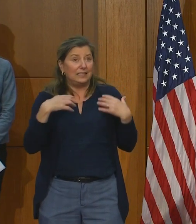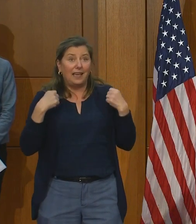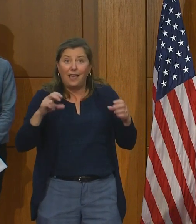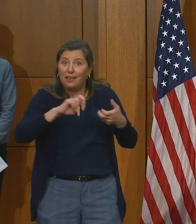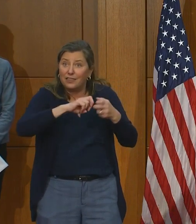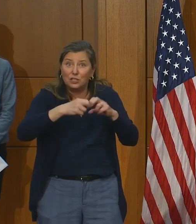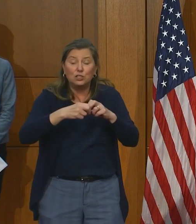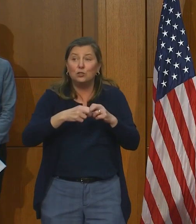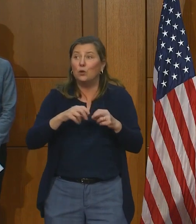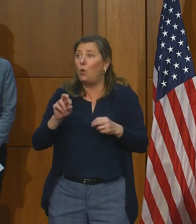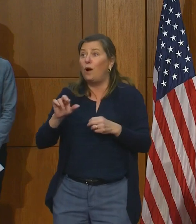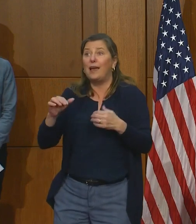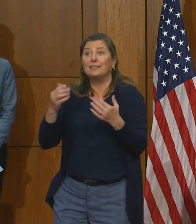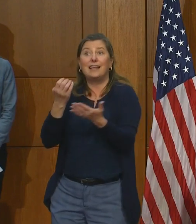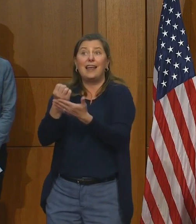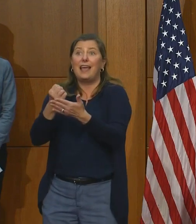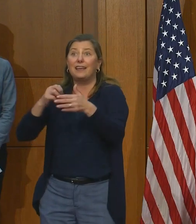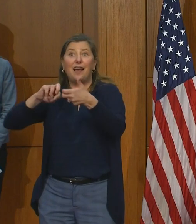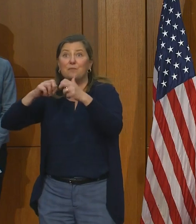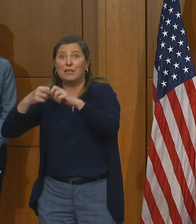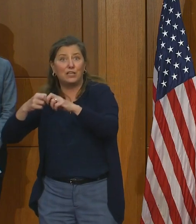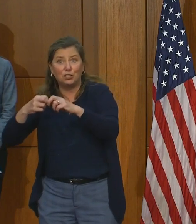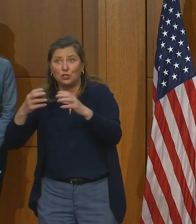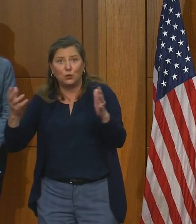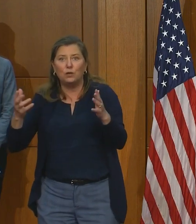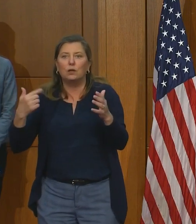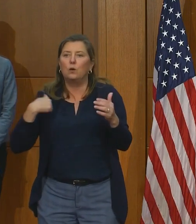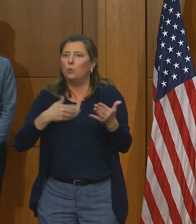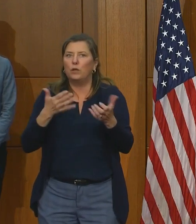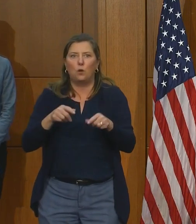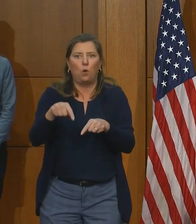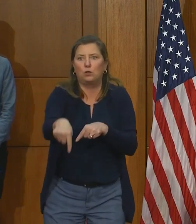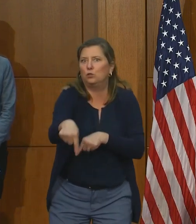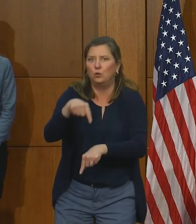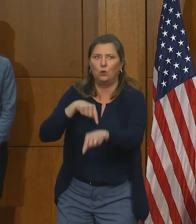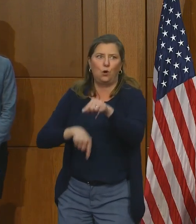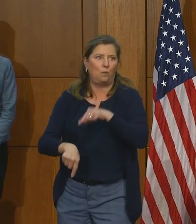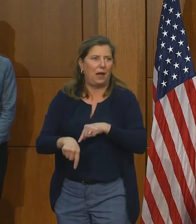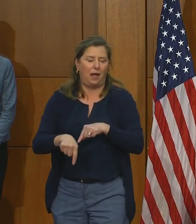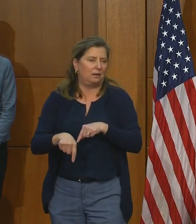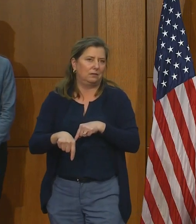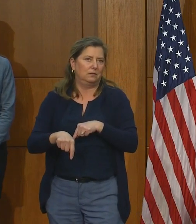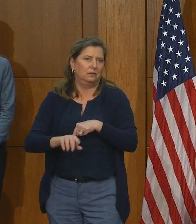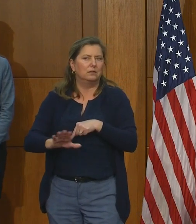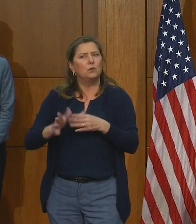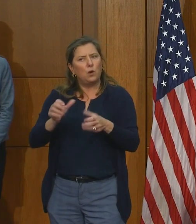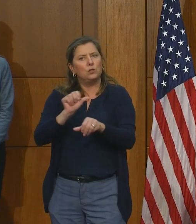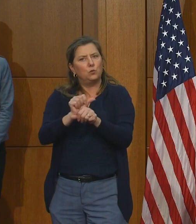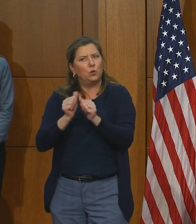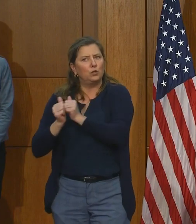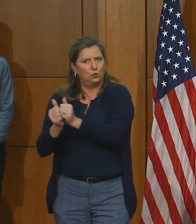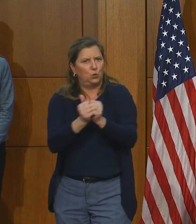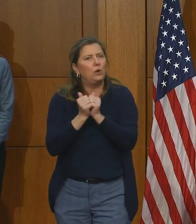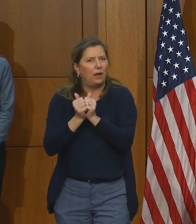I AM WASHING. THANK THAT. LAST THING WE NEED IS A IS A HEALTH